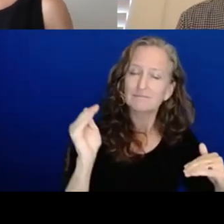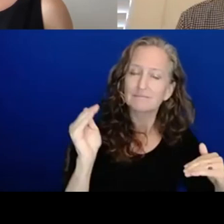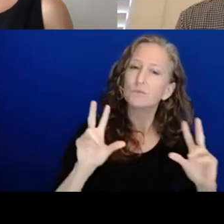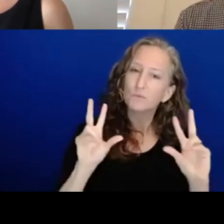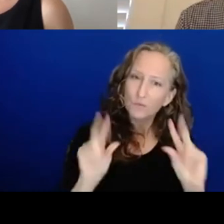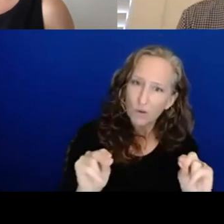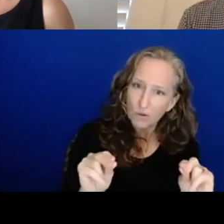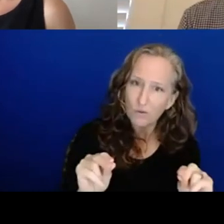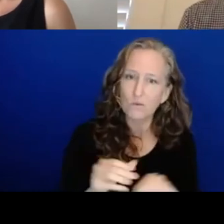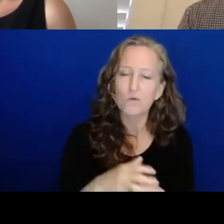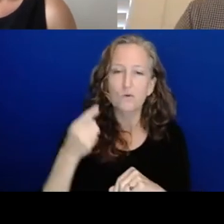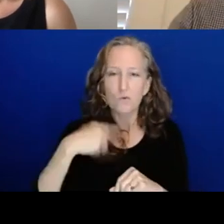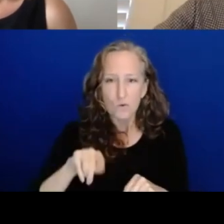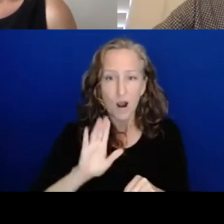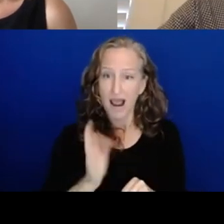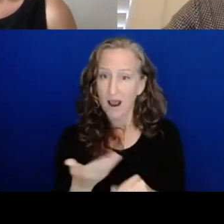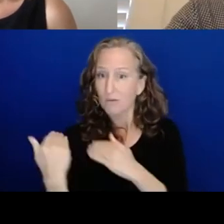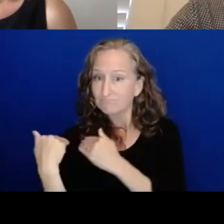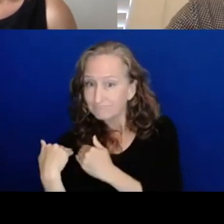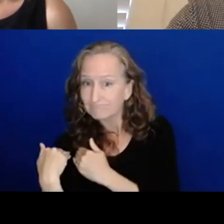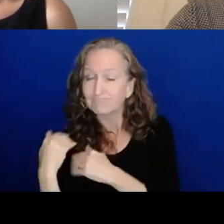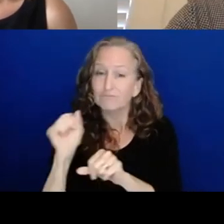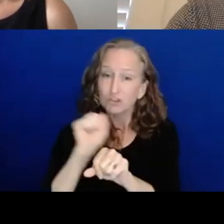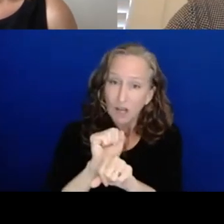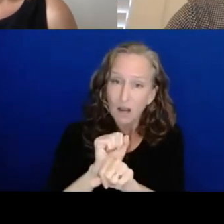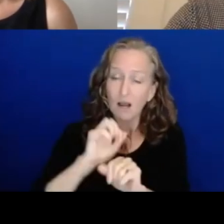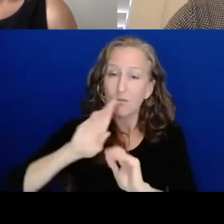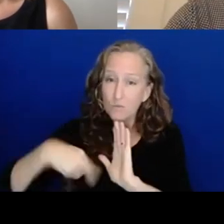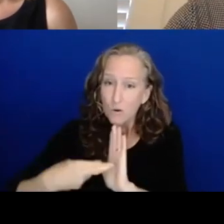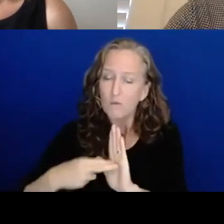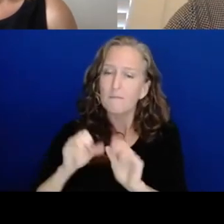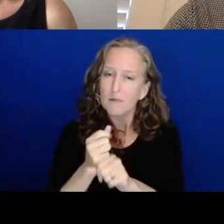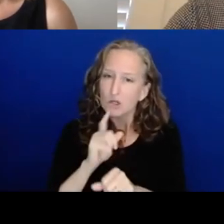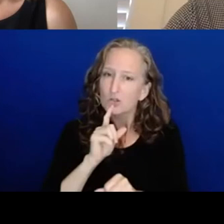it stays on the radar screen. And it is Ulysses, to your point, like baked into whatever we